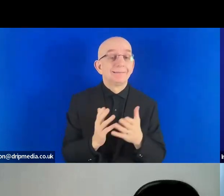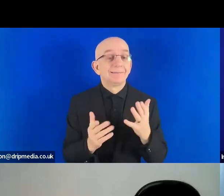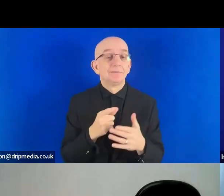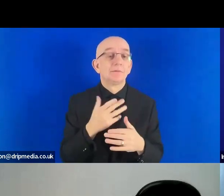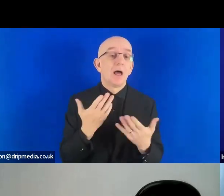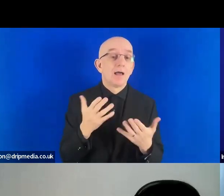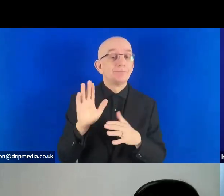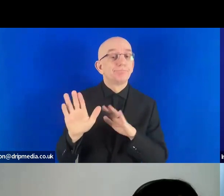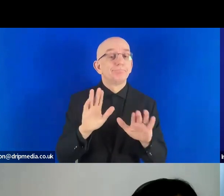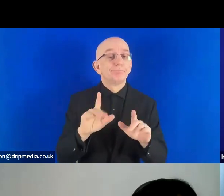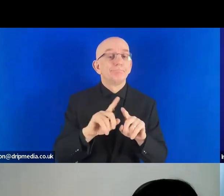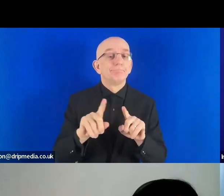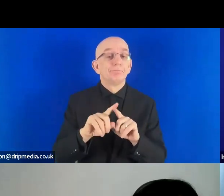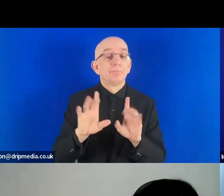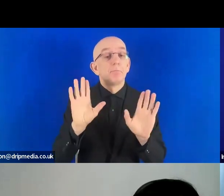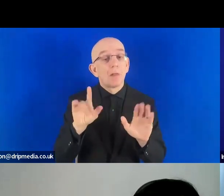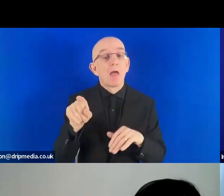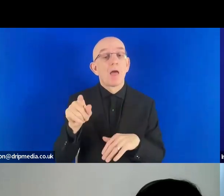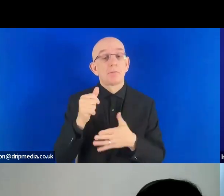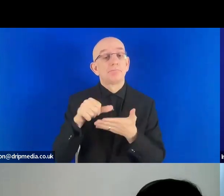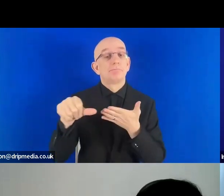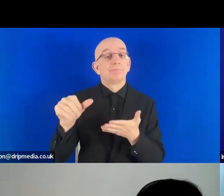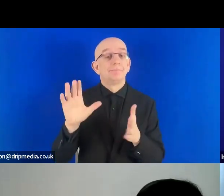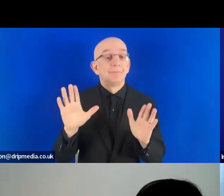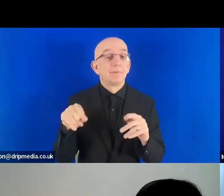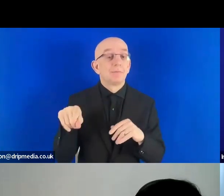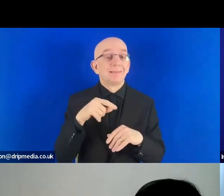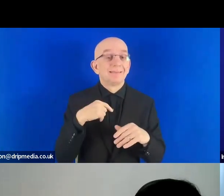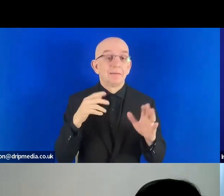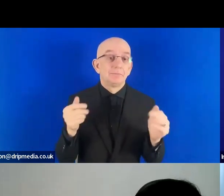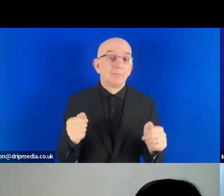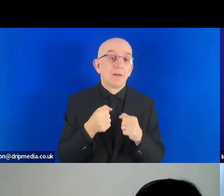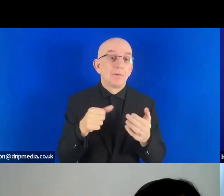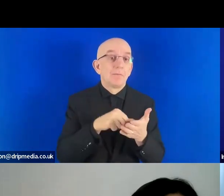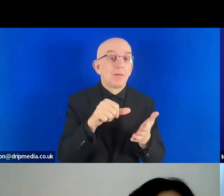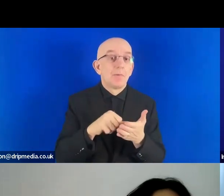And that's why we can't fund everyone. If you have,